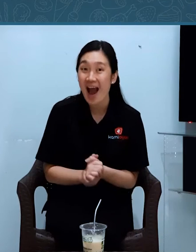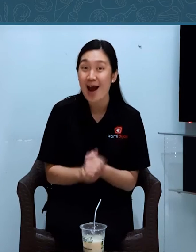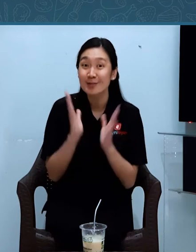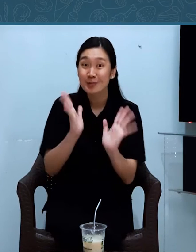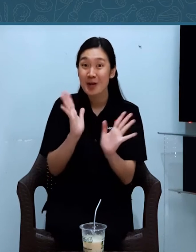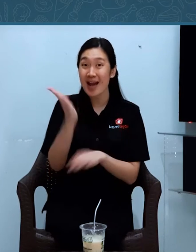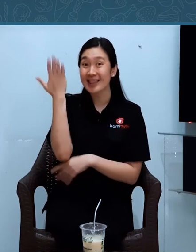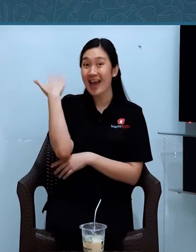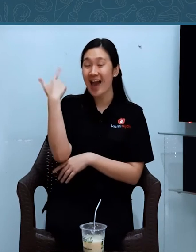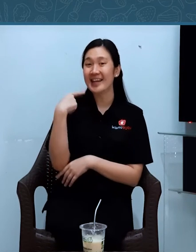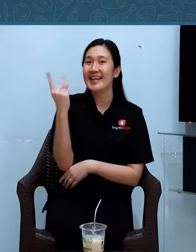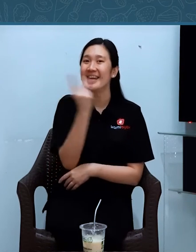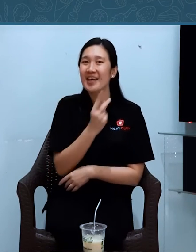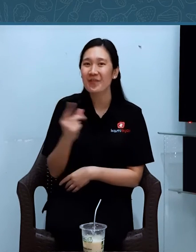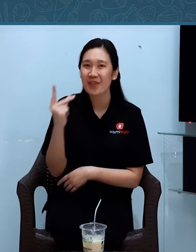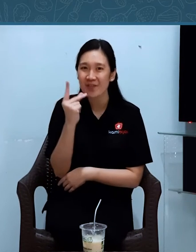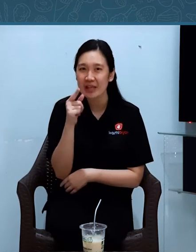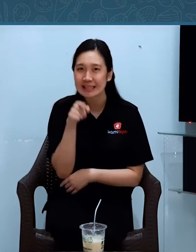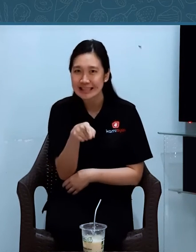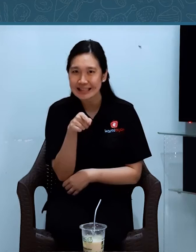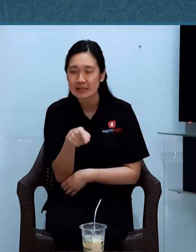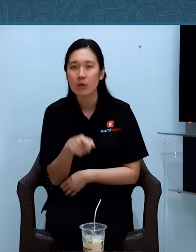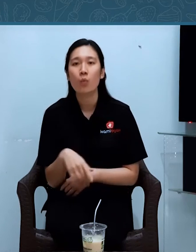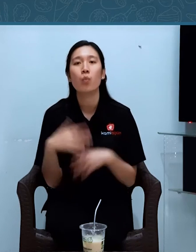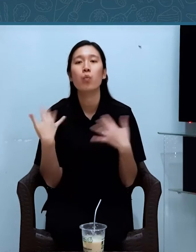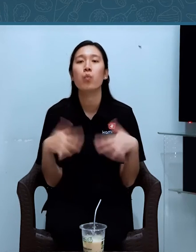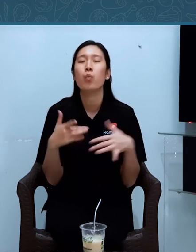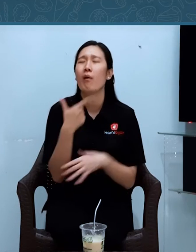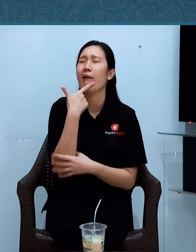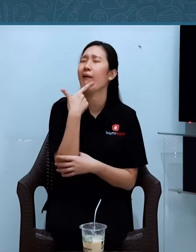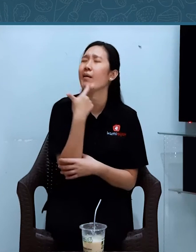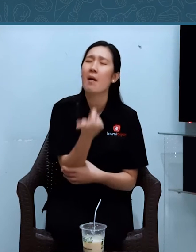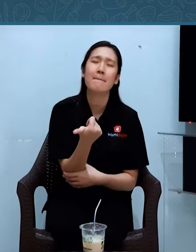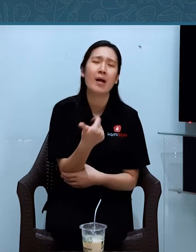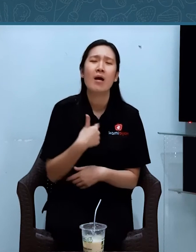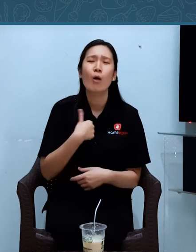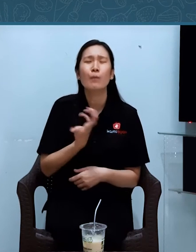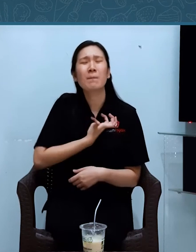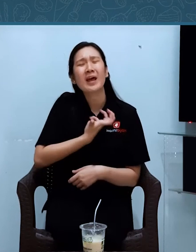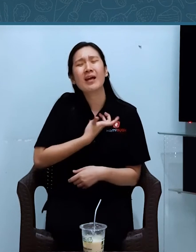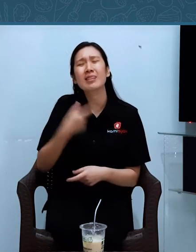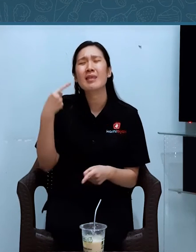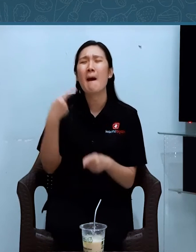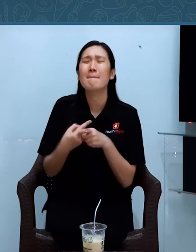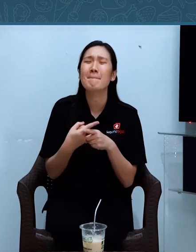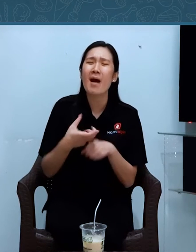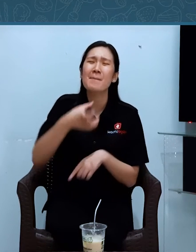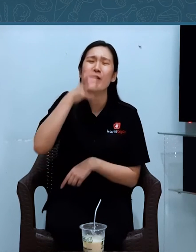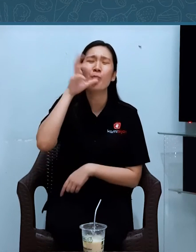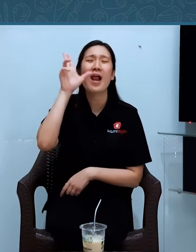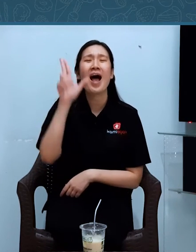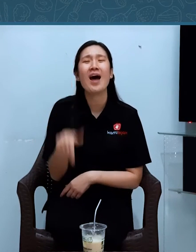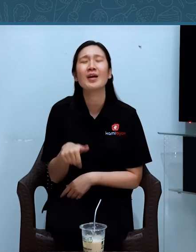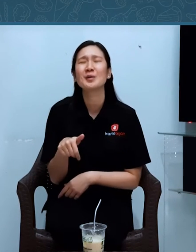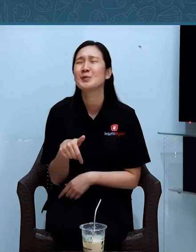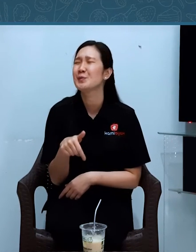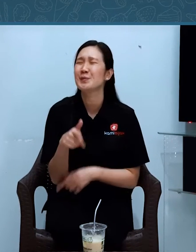Well, it's finished the review, steady want to add more drinks.